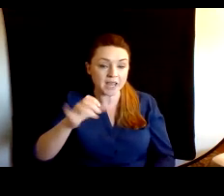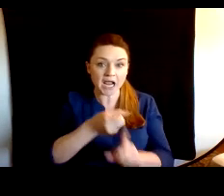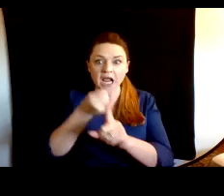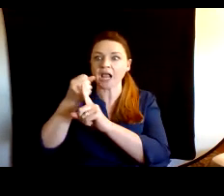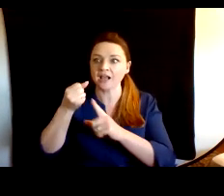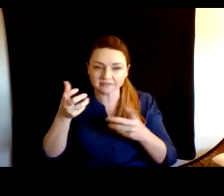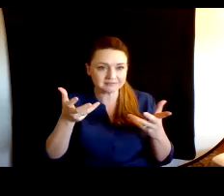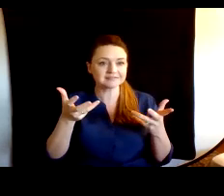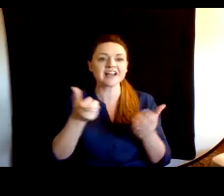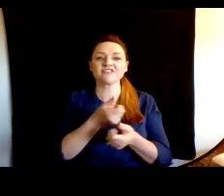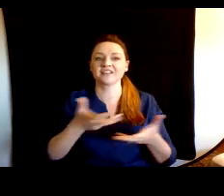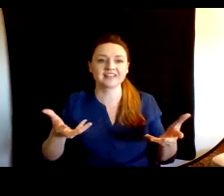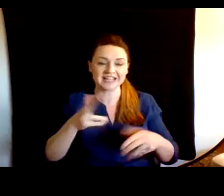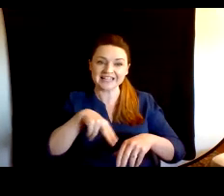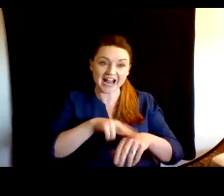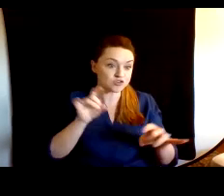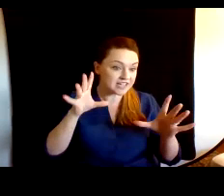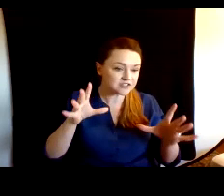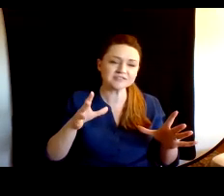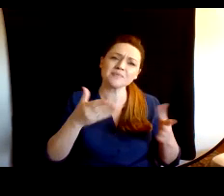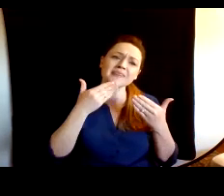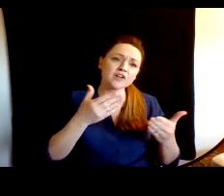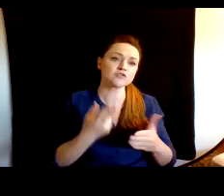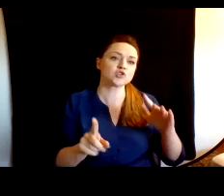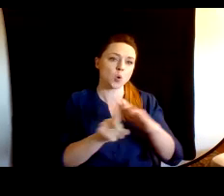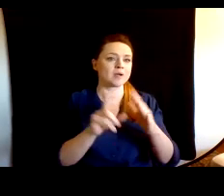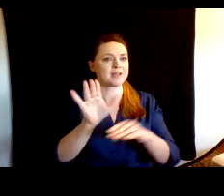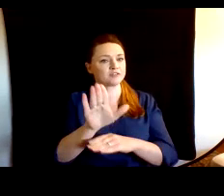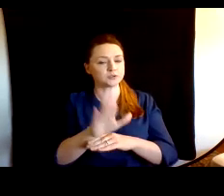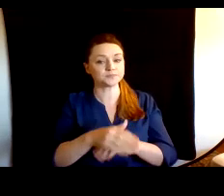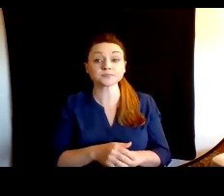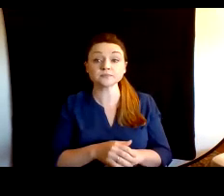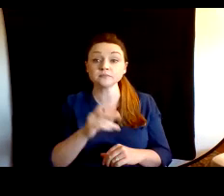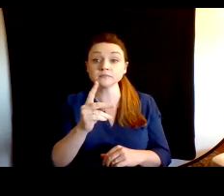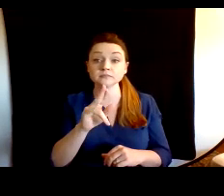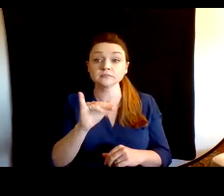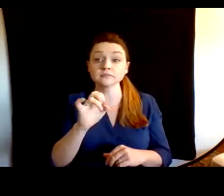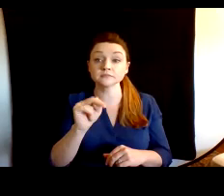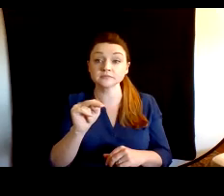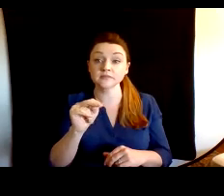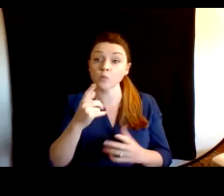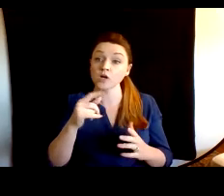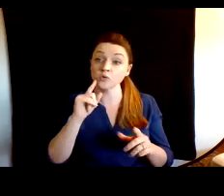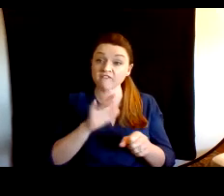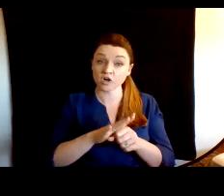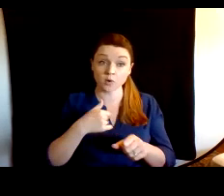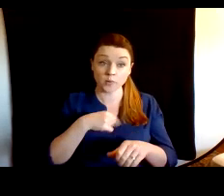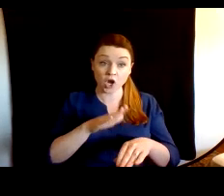and spend some time with us this afternoon. Kristen, I just wanna confirm, are we on the grounding slide? [Kristen] We are, yes.